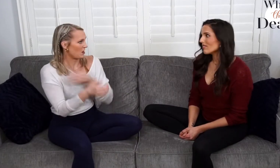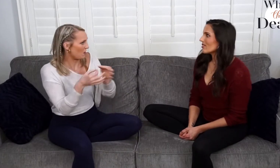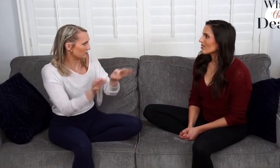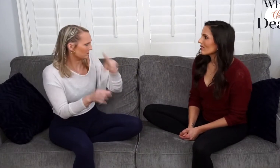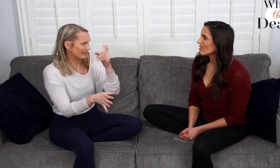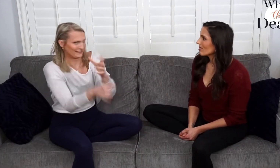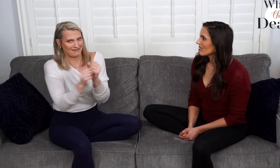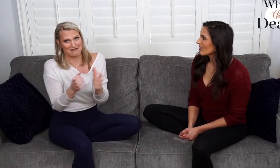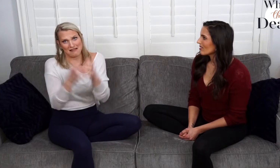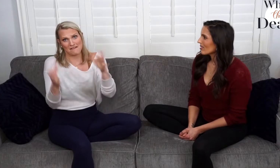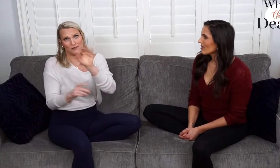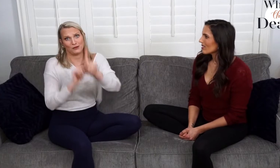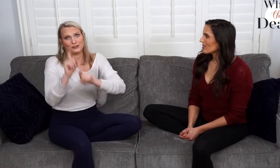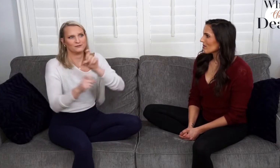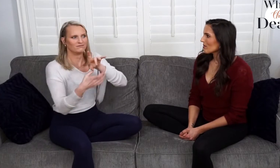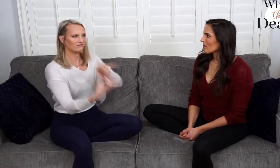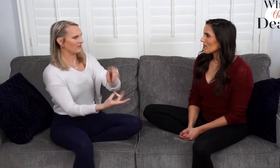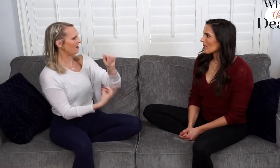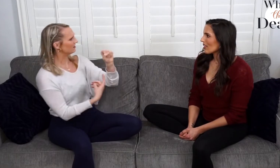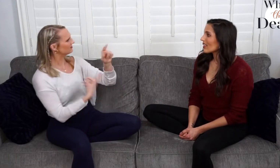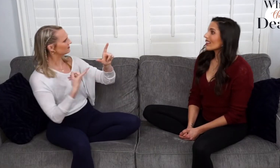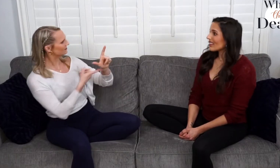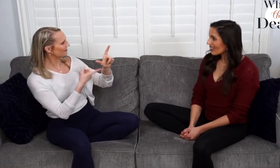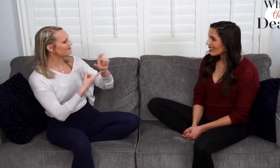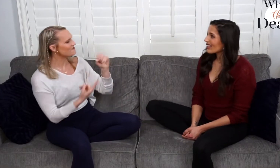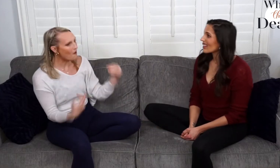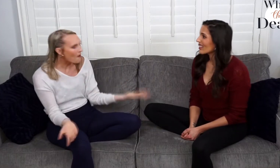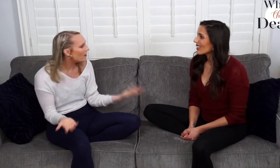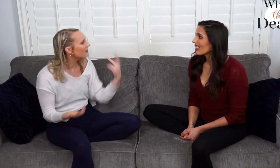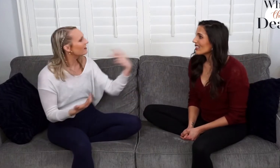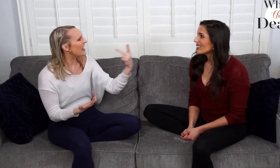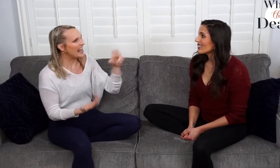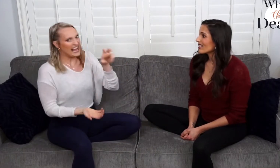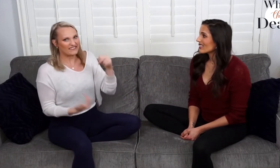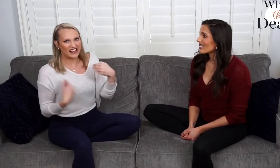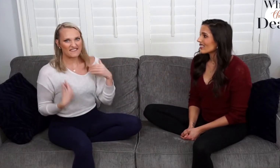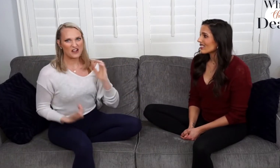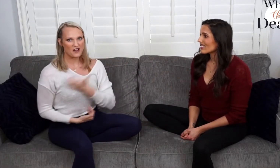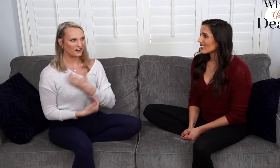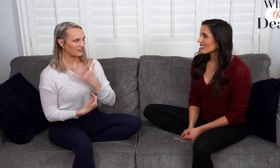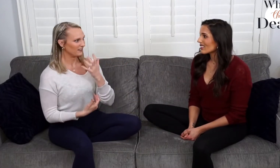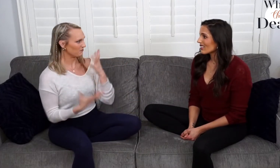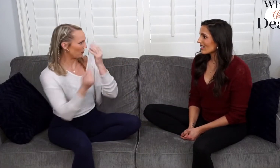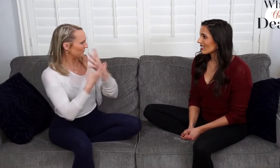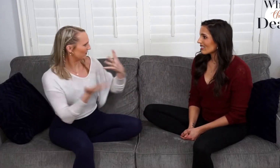for us to dig deeper because we get a lot of questions talking about ASL and we even had our own beautiful